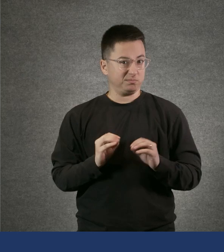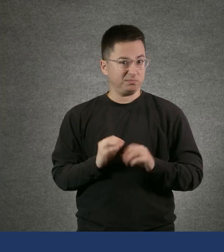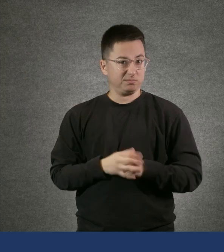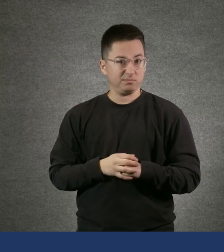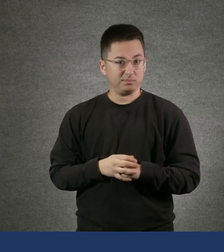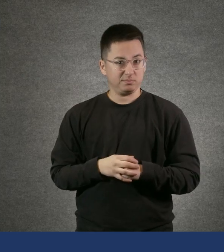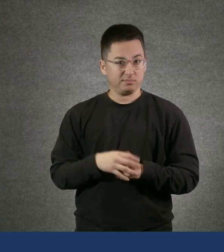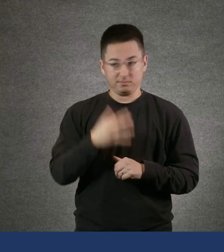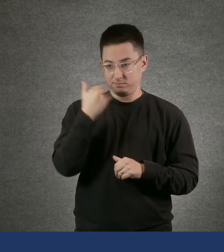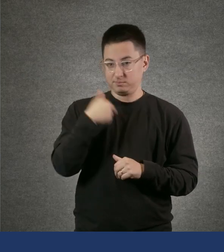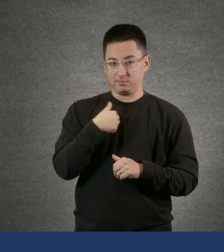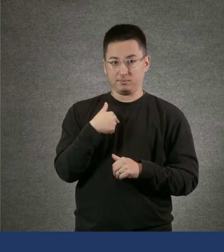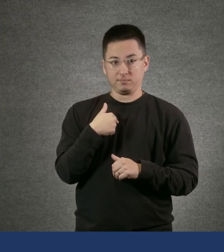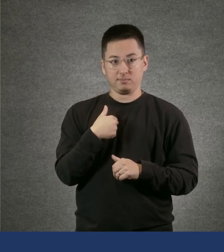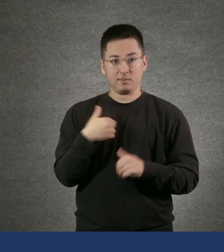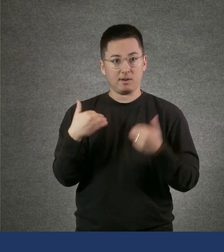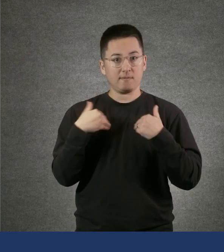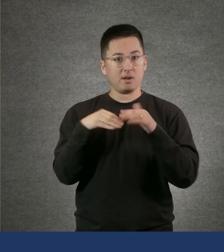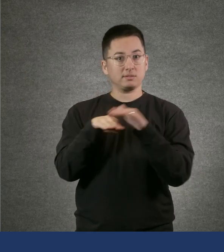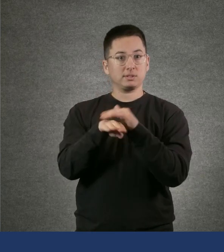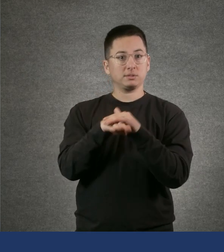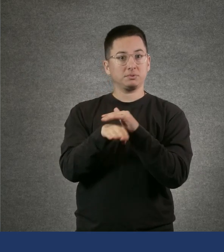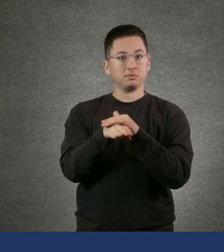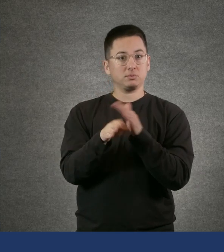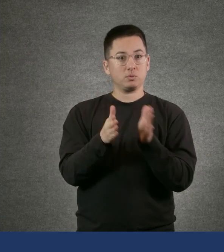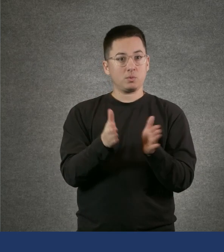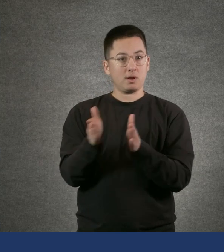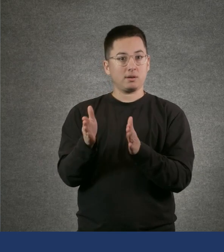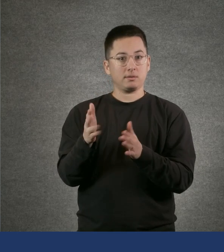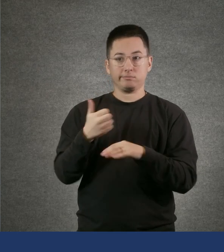But now with goMARTI, I don't have to go out again